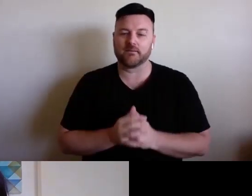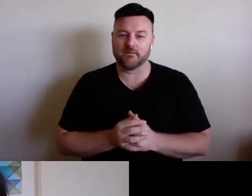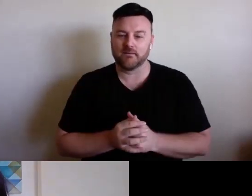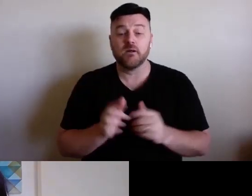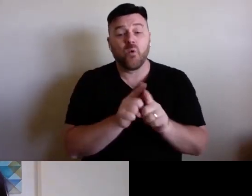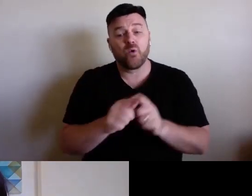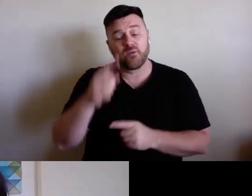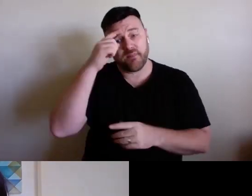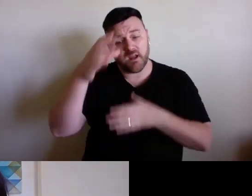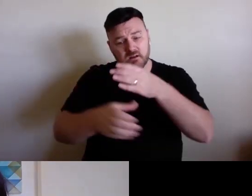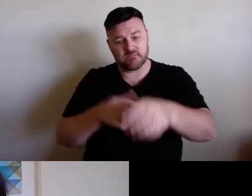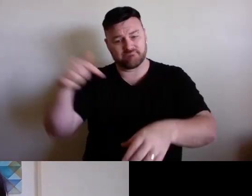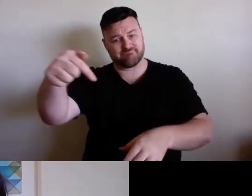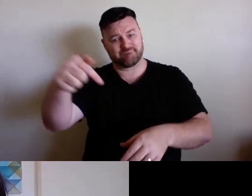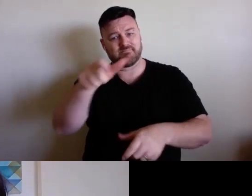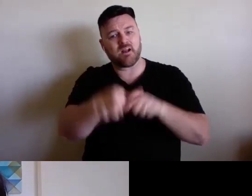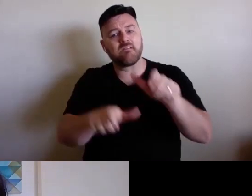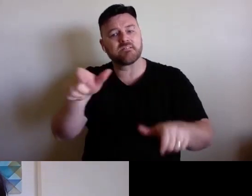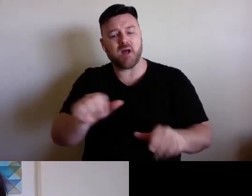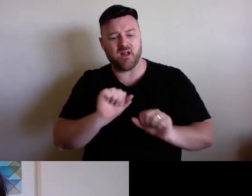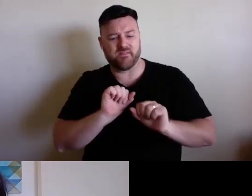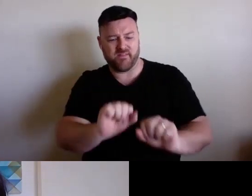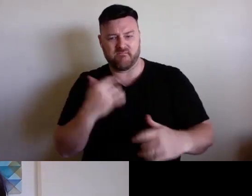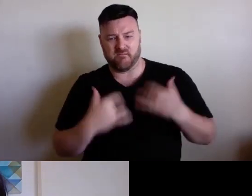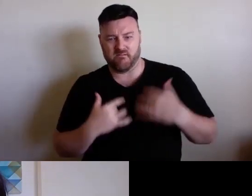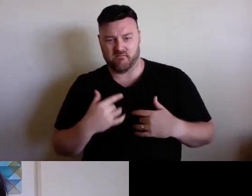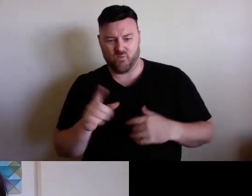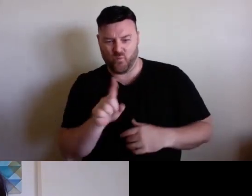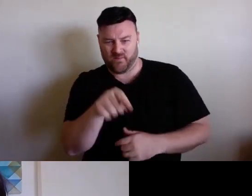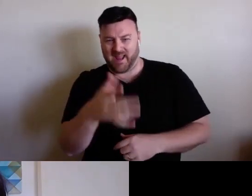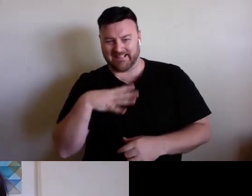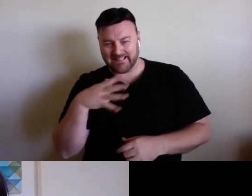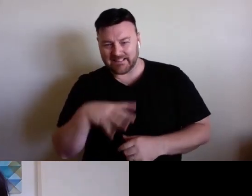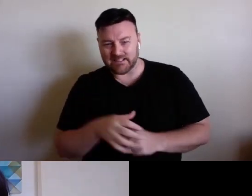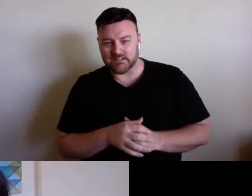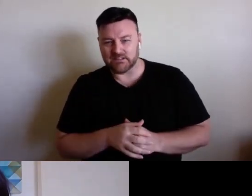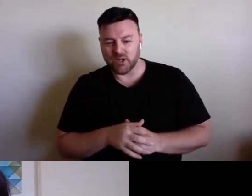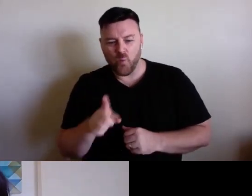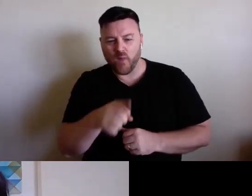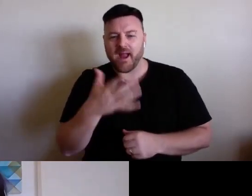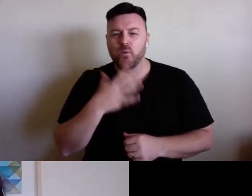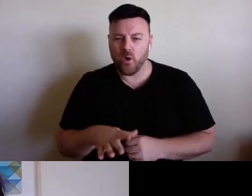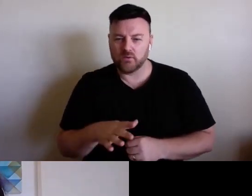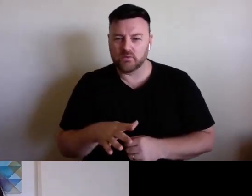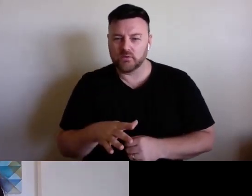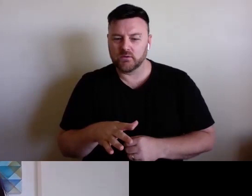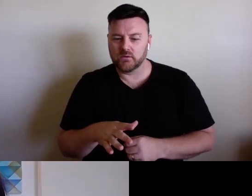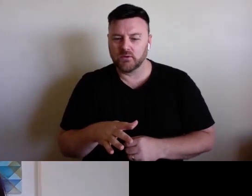need that they're not getting there? What gap are you filling? How are you doing something better than somebody else is doing? Because